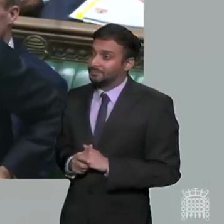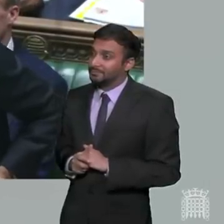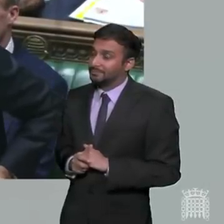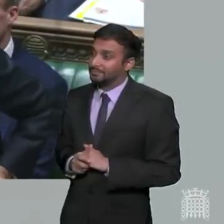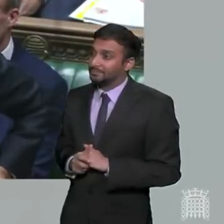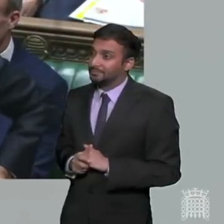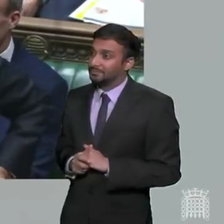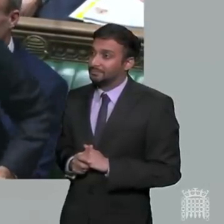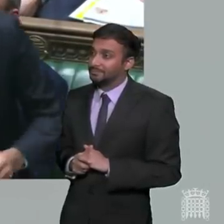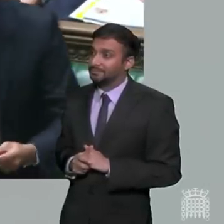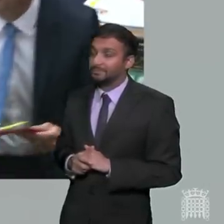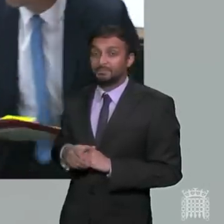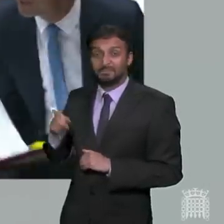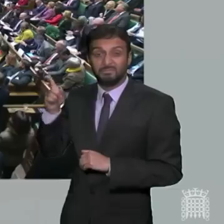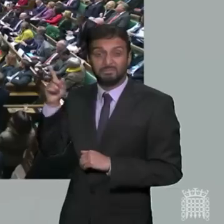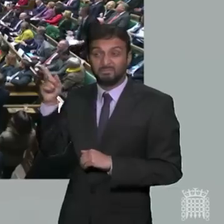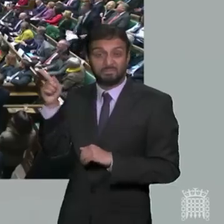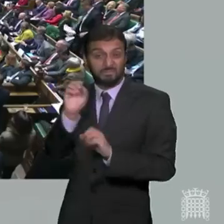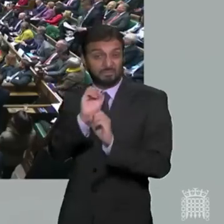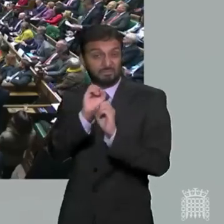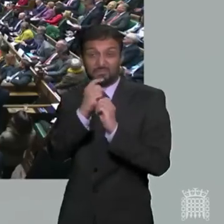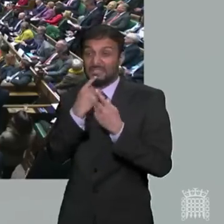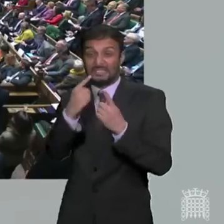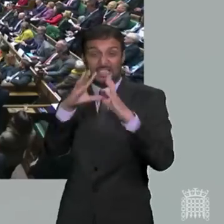Friend puts it very well. Angus Brendan MacNeil (Na h-Eileanan an Iar) (SNP) Q13.